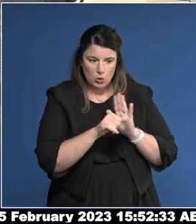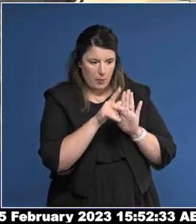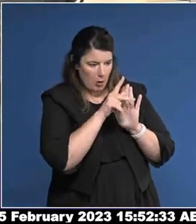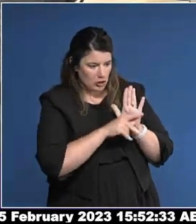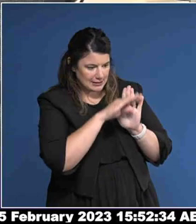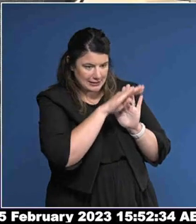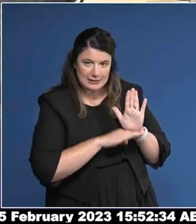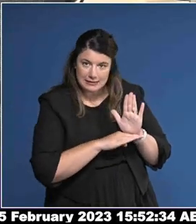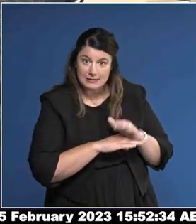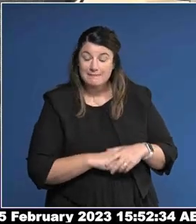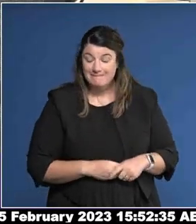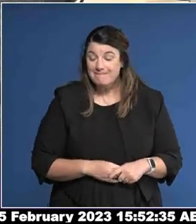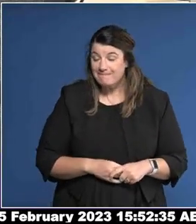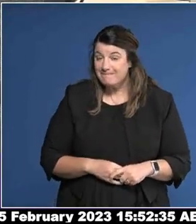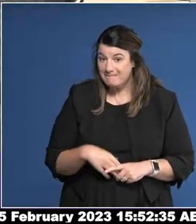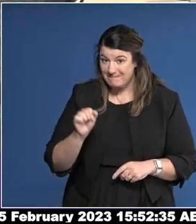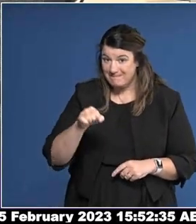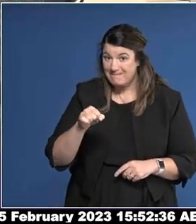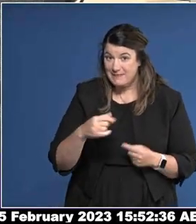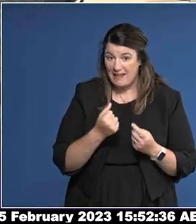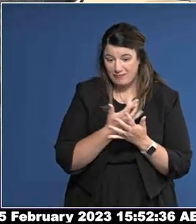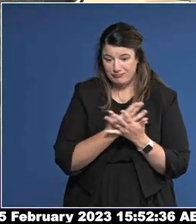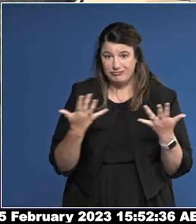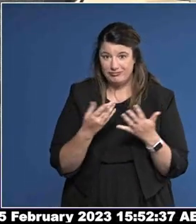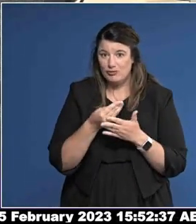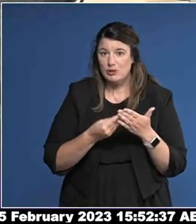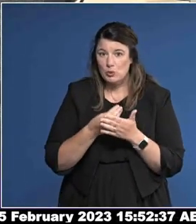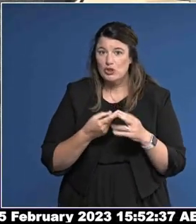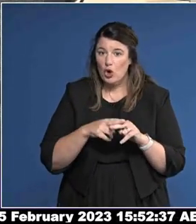In fact, we have quite a few resources on supported decision-making, again because we